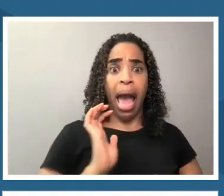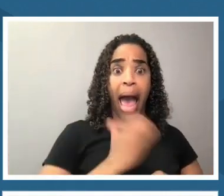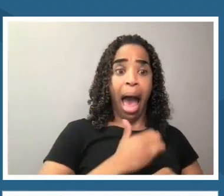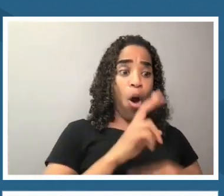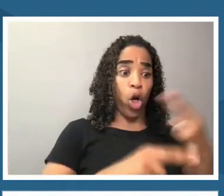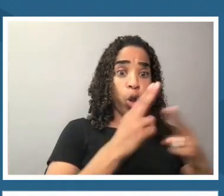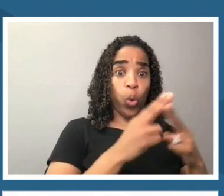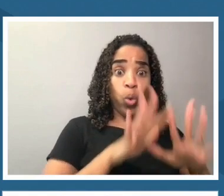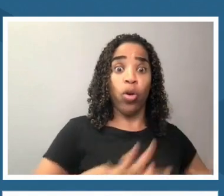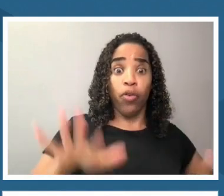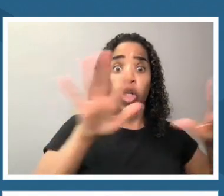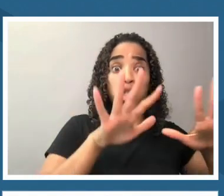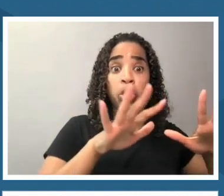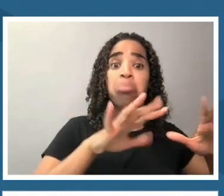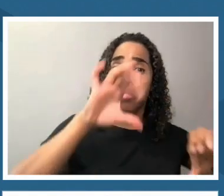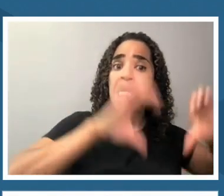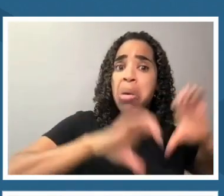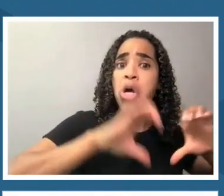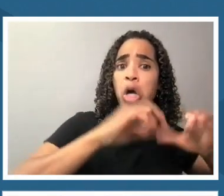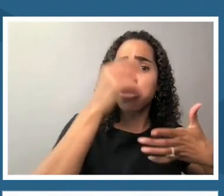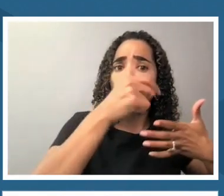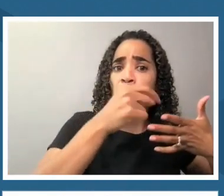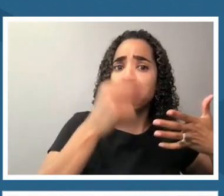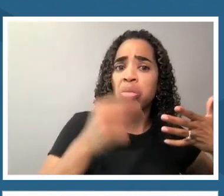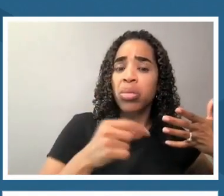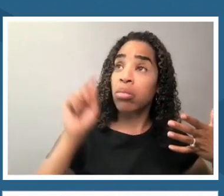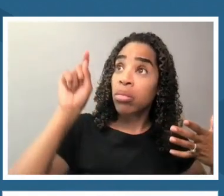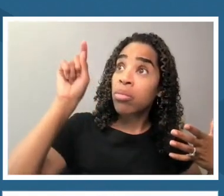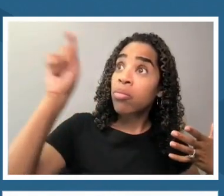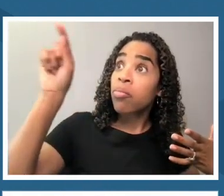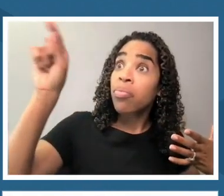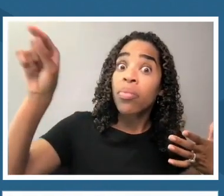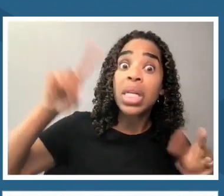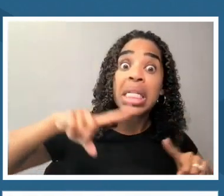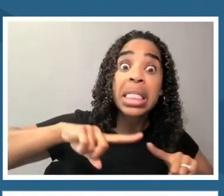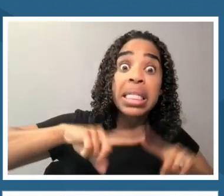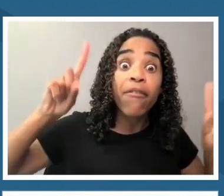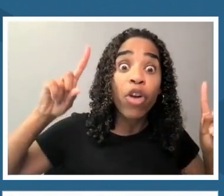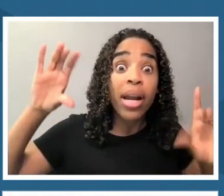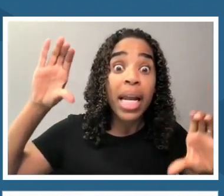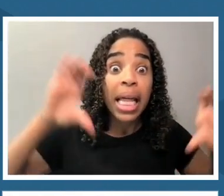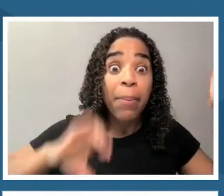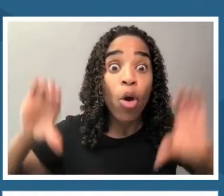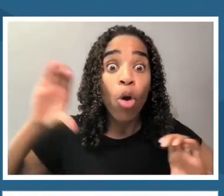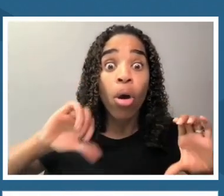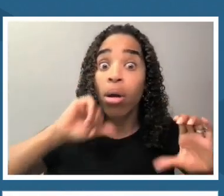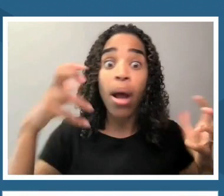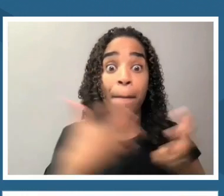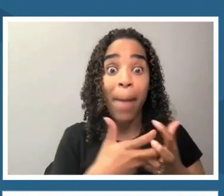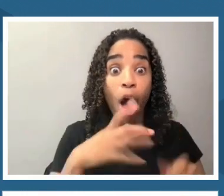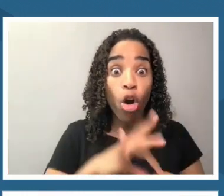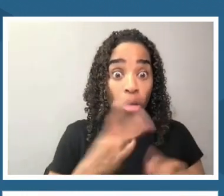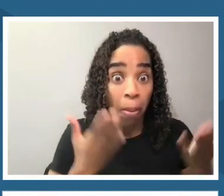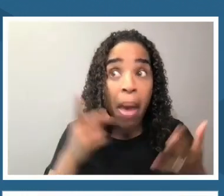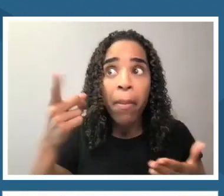know and perhaps even finding chemical elements that don't exist here on earth